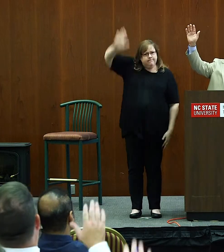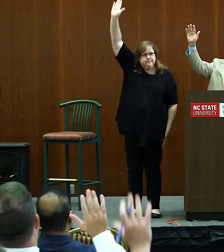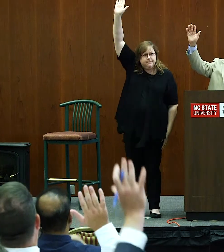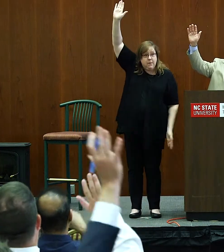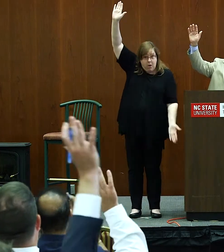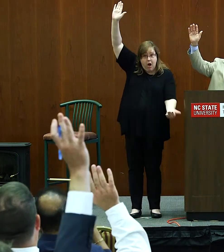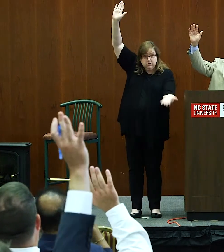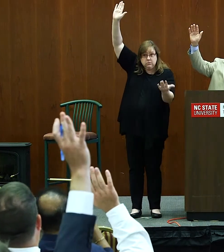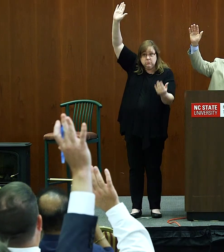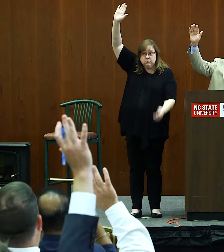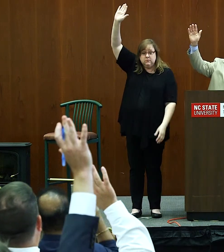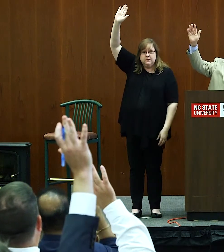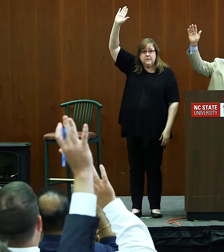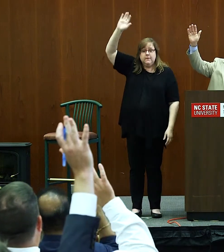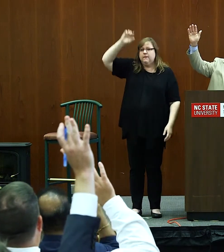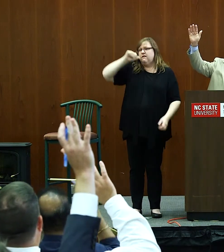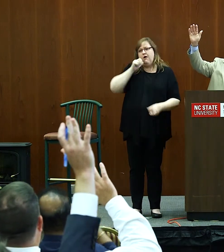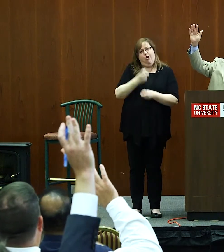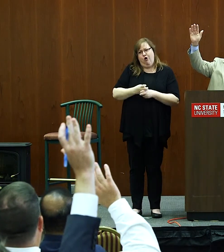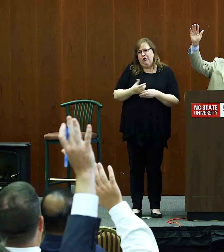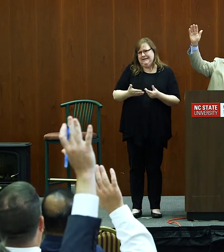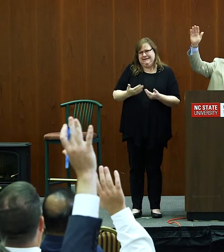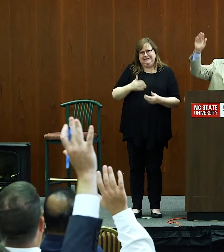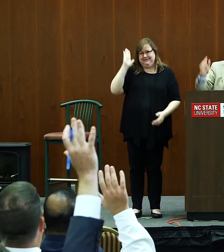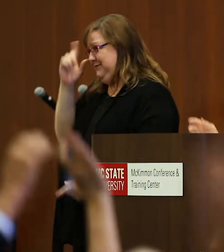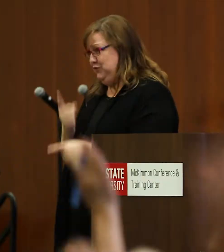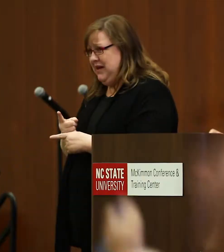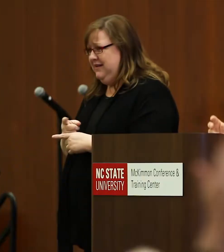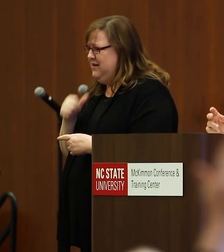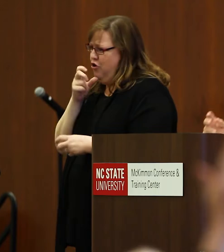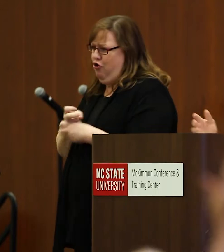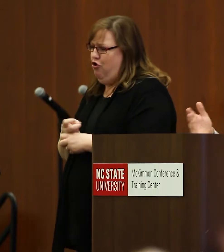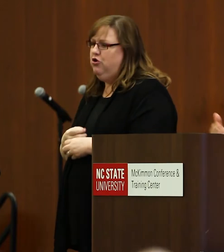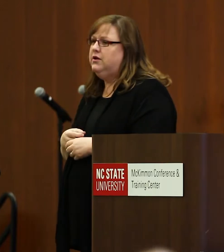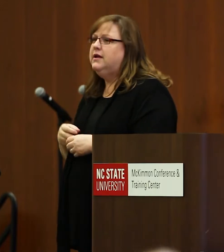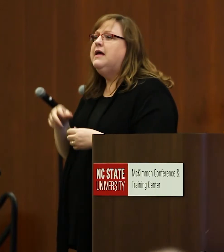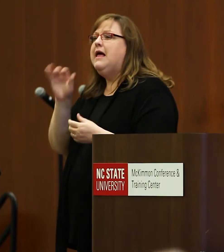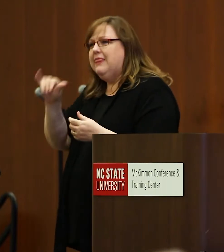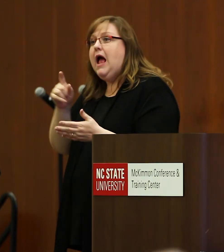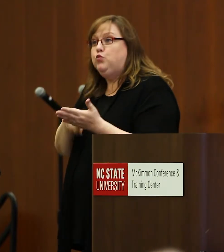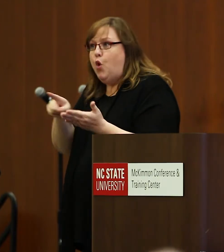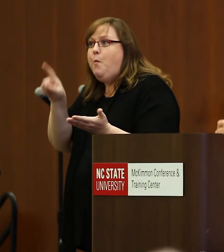hand. It's not hard. Right. Not hard. But that's what we need to do as we're going